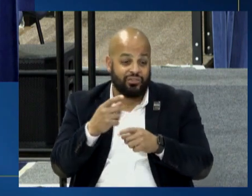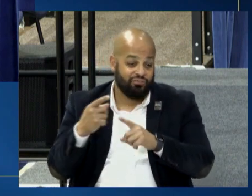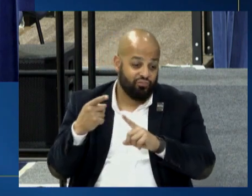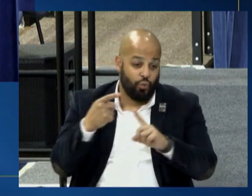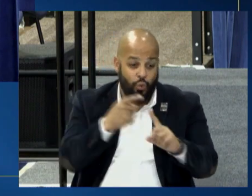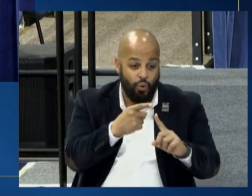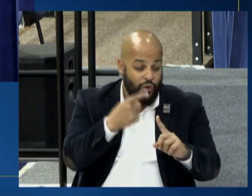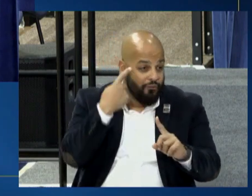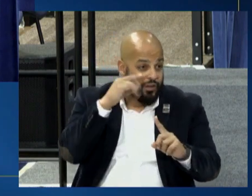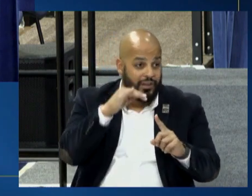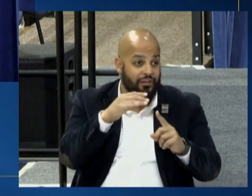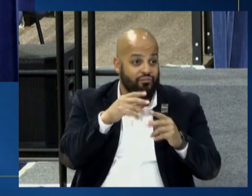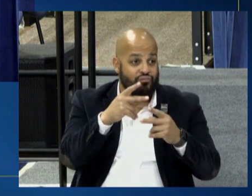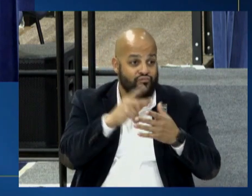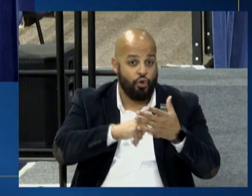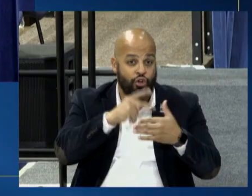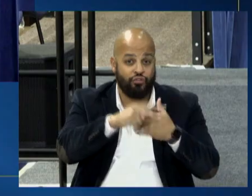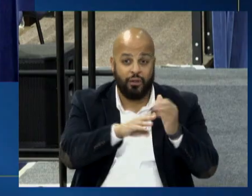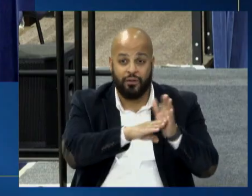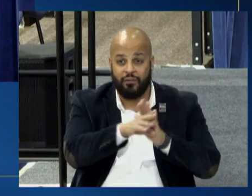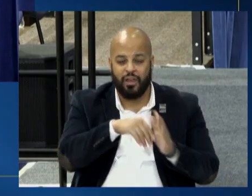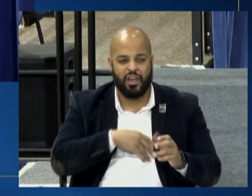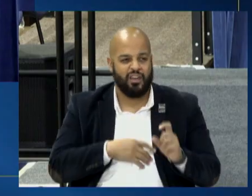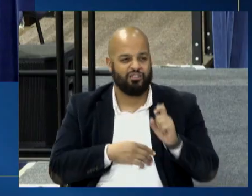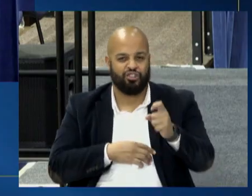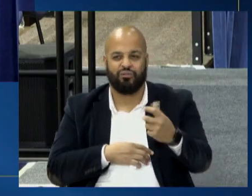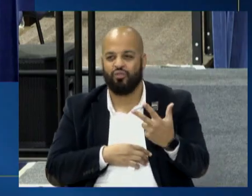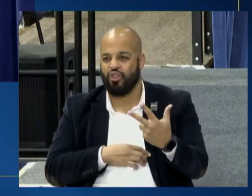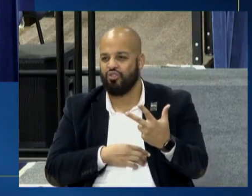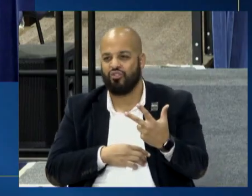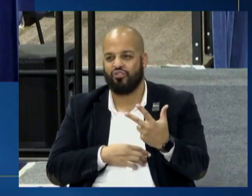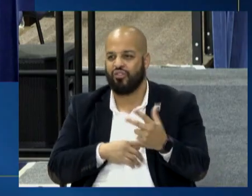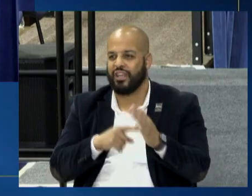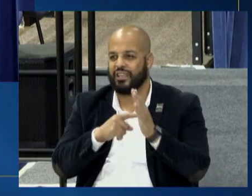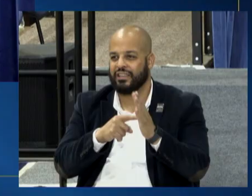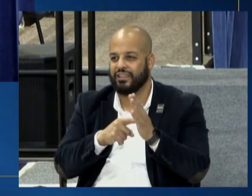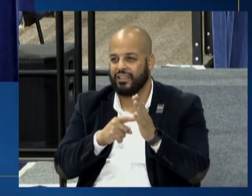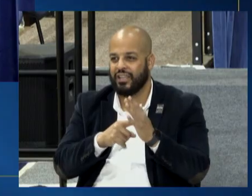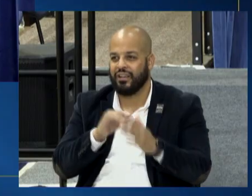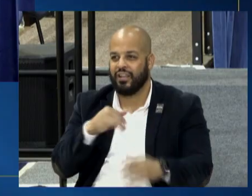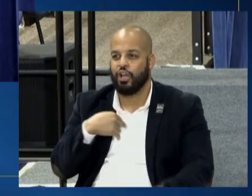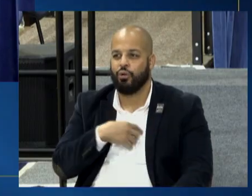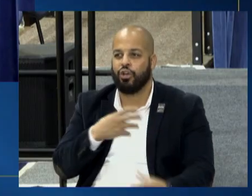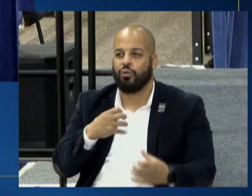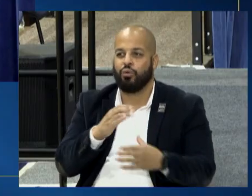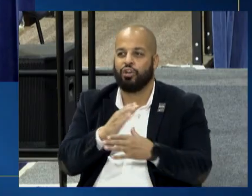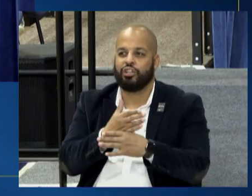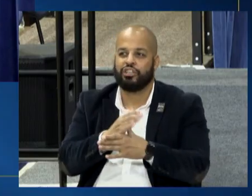And I'll just give you three very prominent examples that we've launched over the past